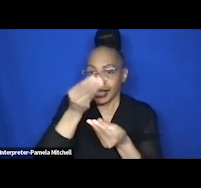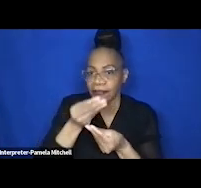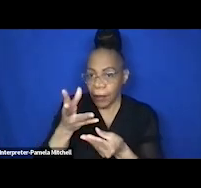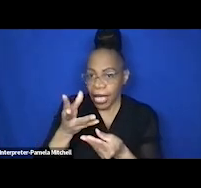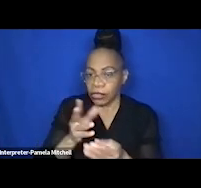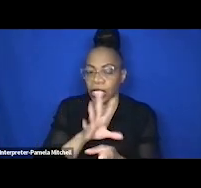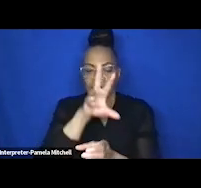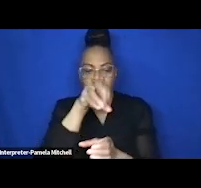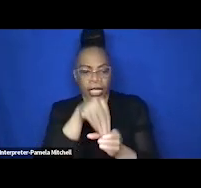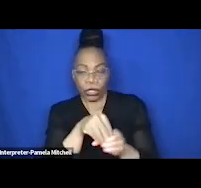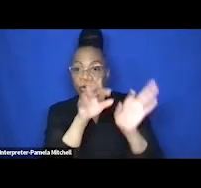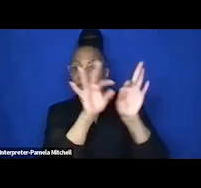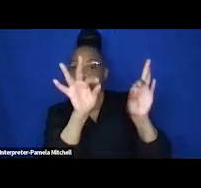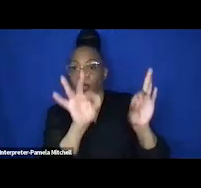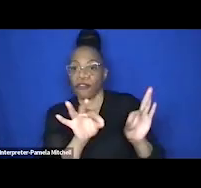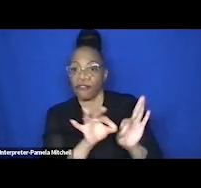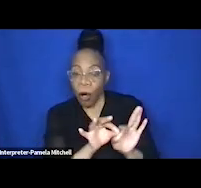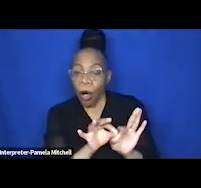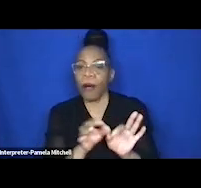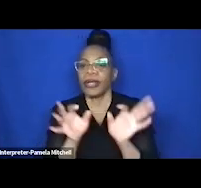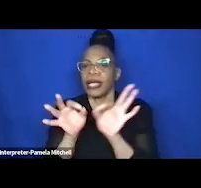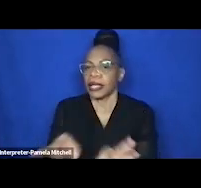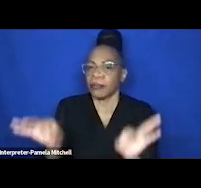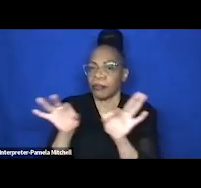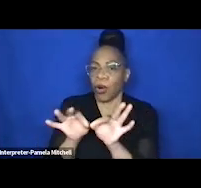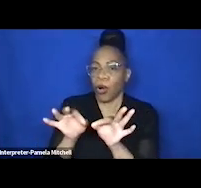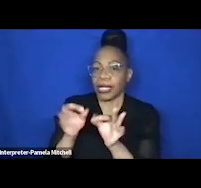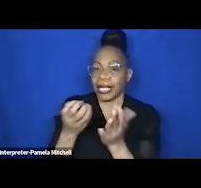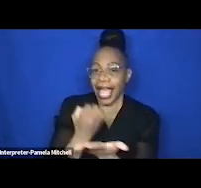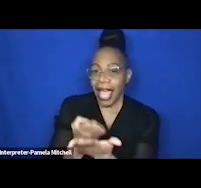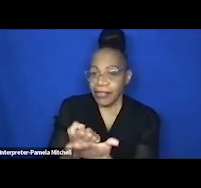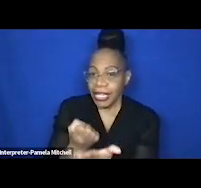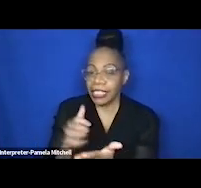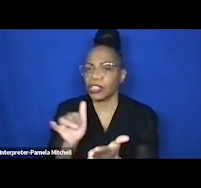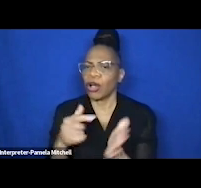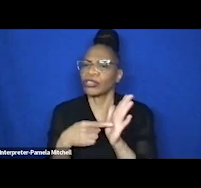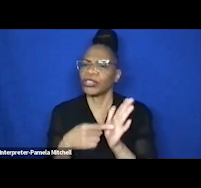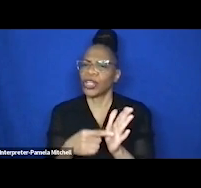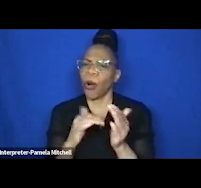including relevant medical evidence, including information that helps to show how severely limited someone's functioning is